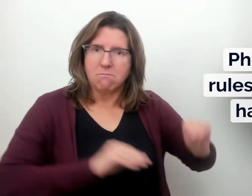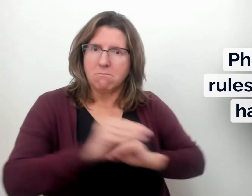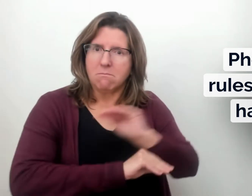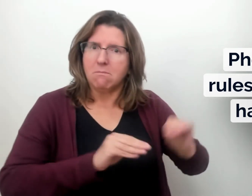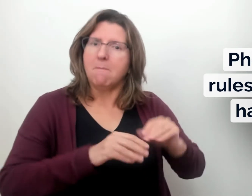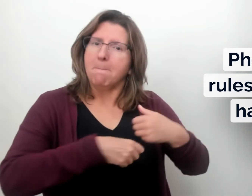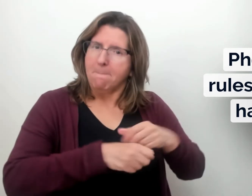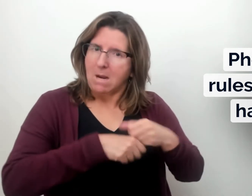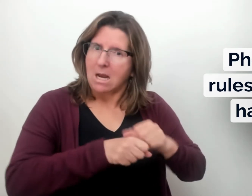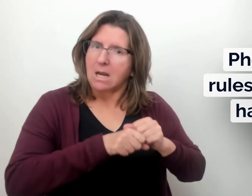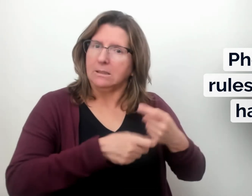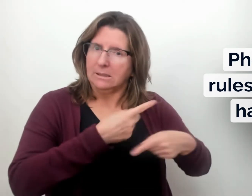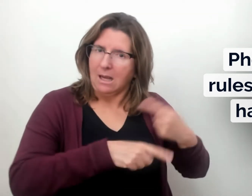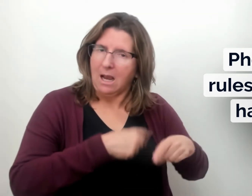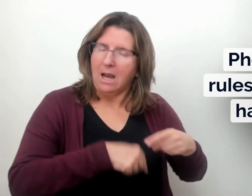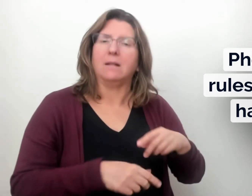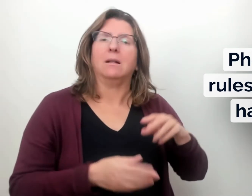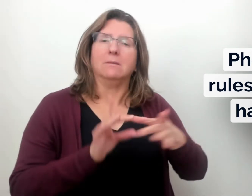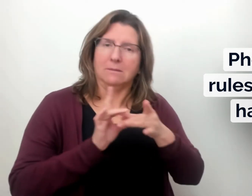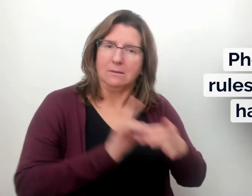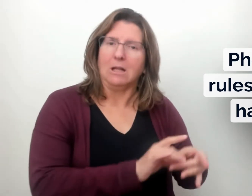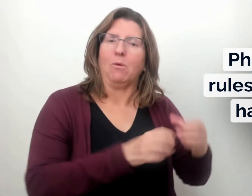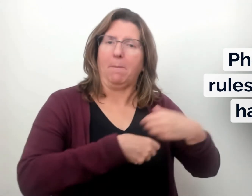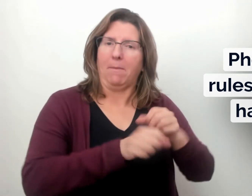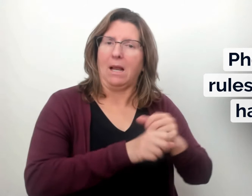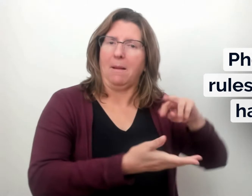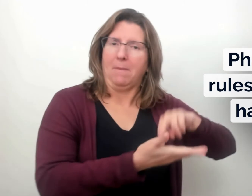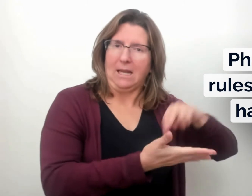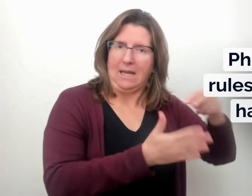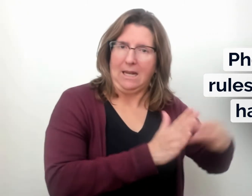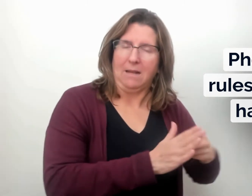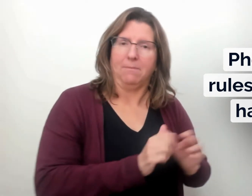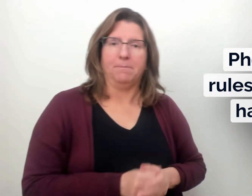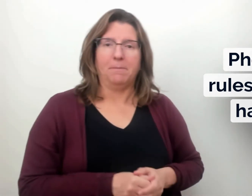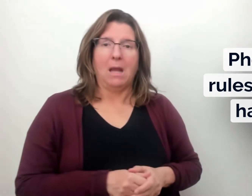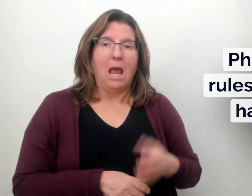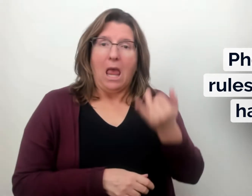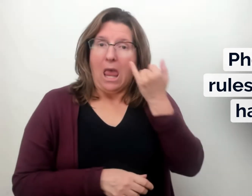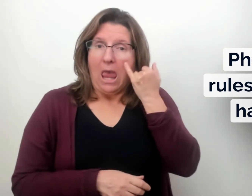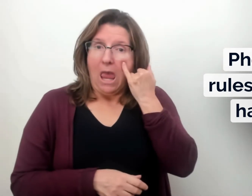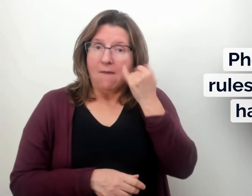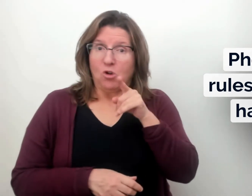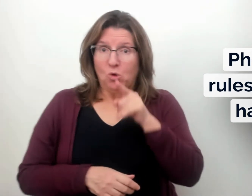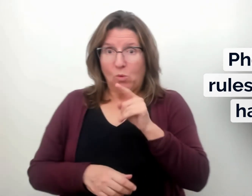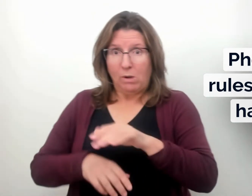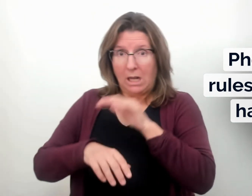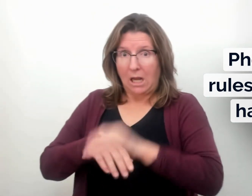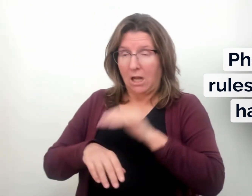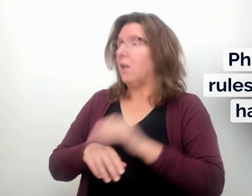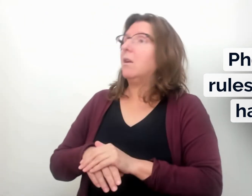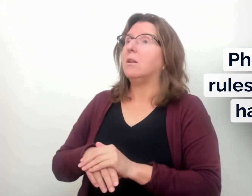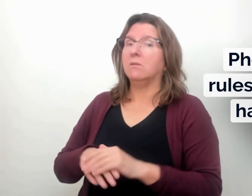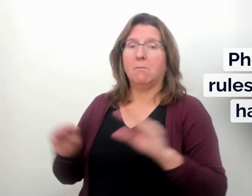Based on how we combine handshapes and movement, we create meaning.